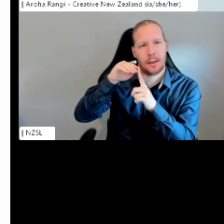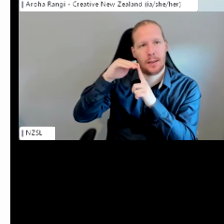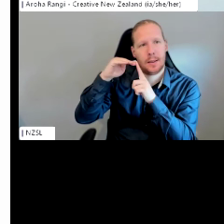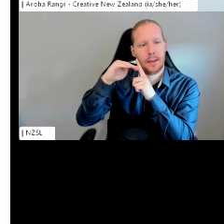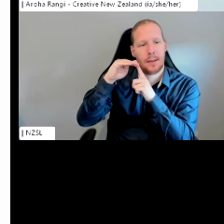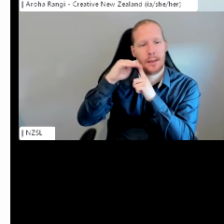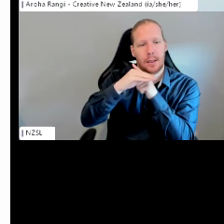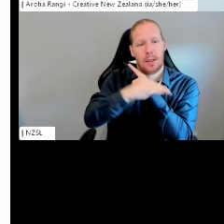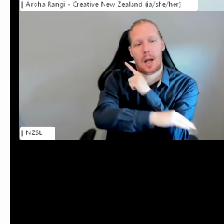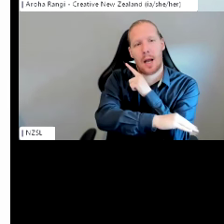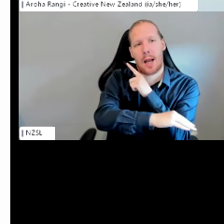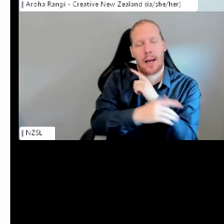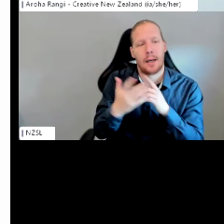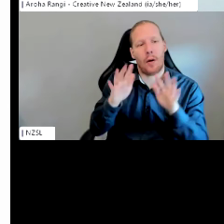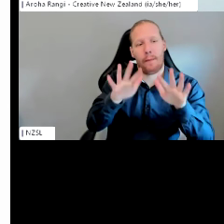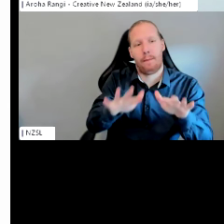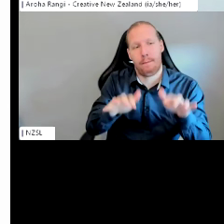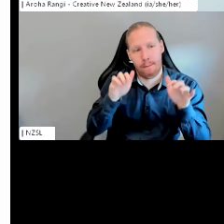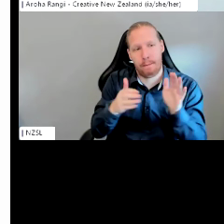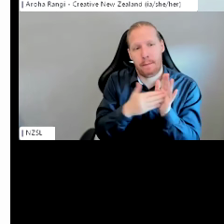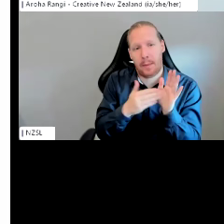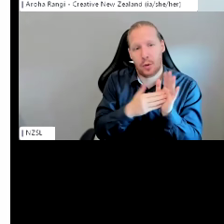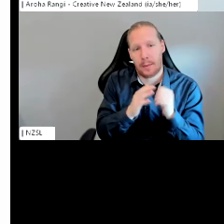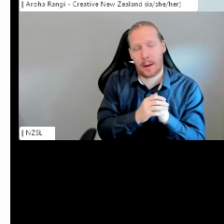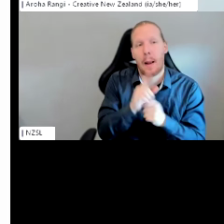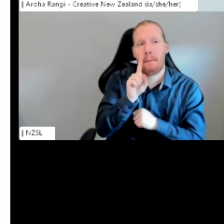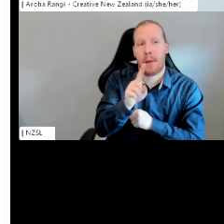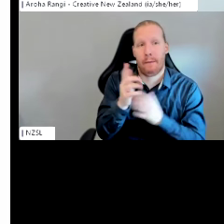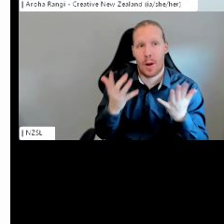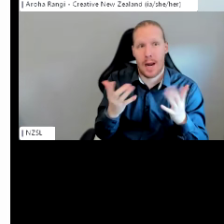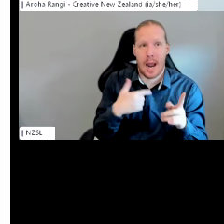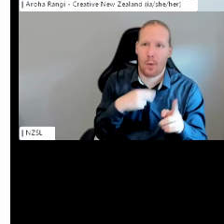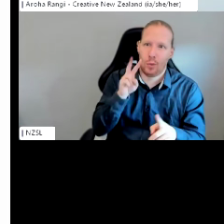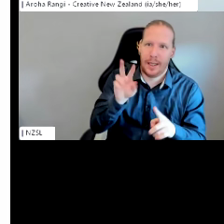down and down and down. For the first time this has now change turned a corner. It looks like we